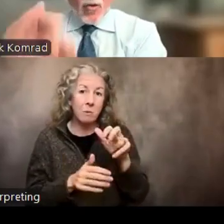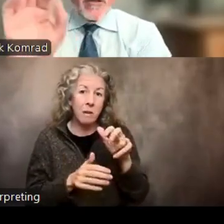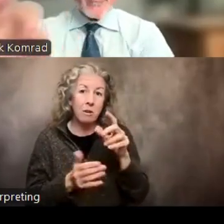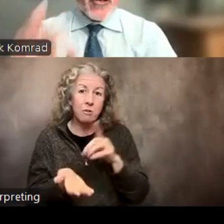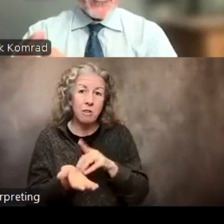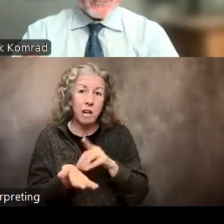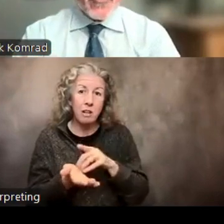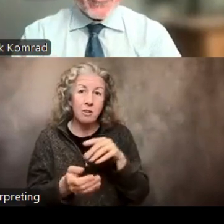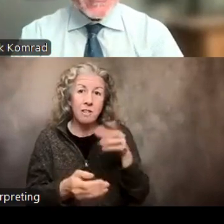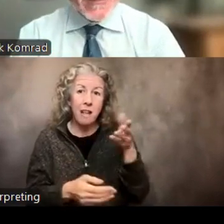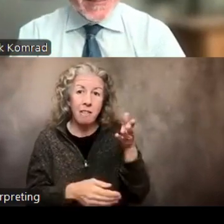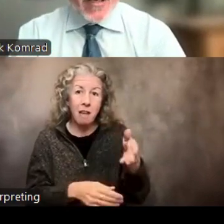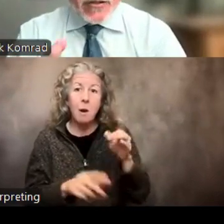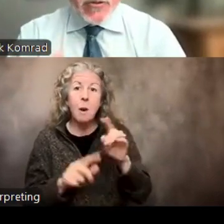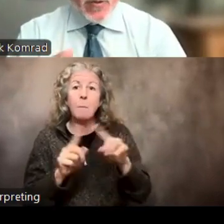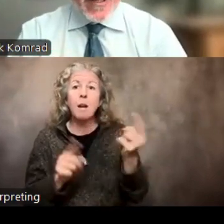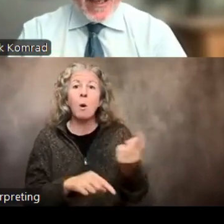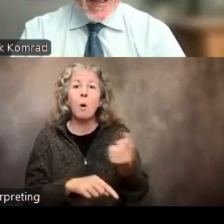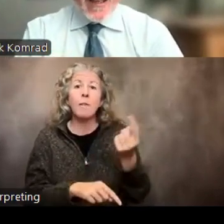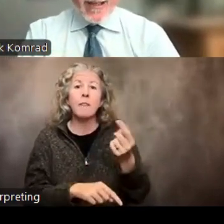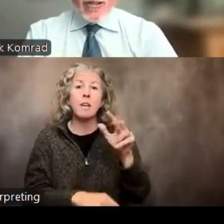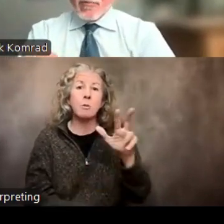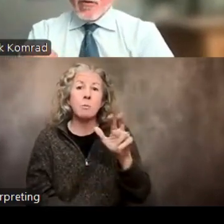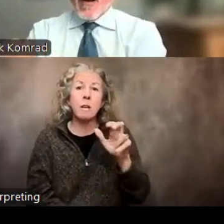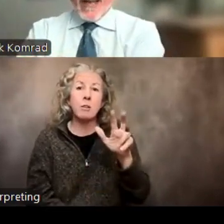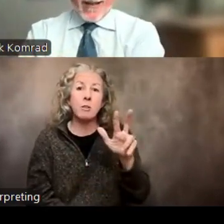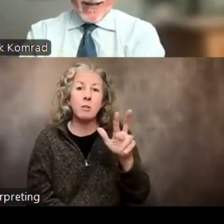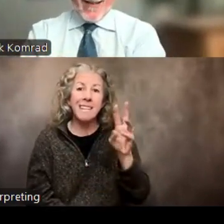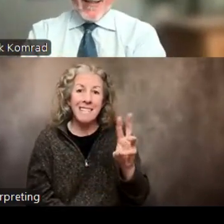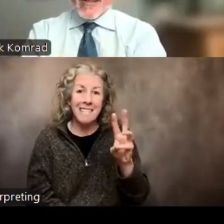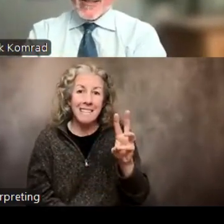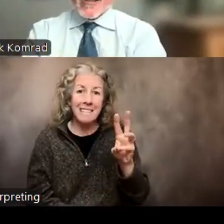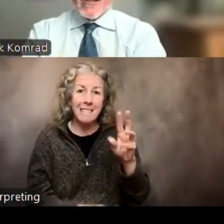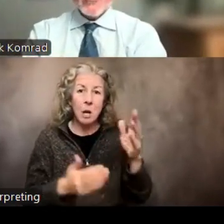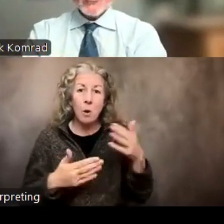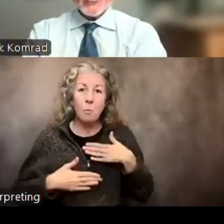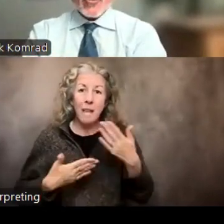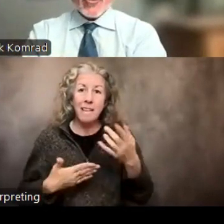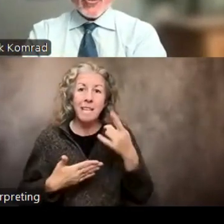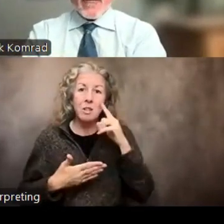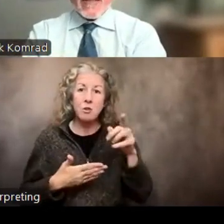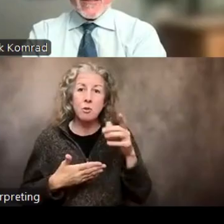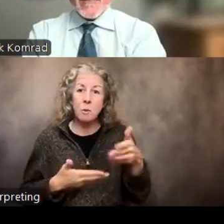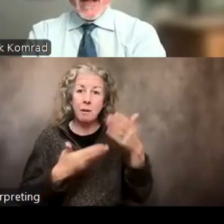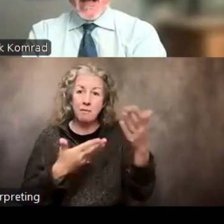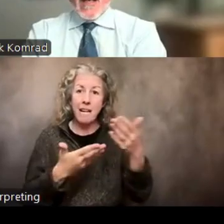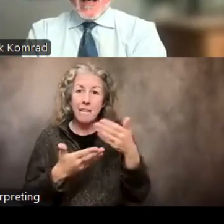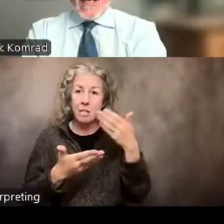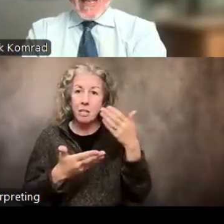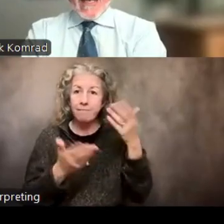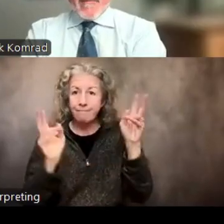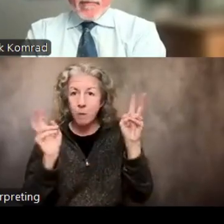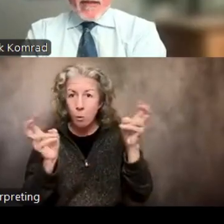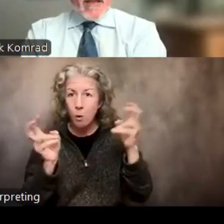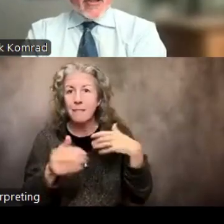only 336 doctors were willing to provide this service and but as